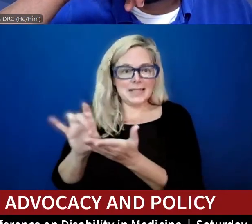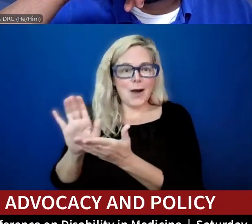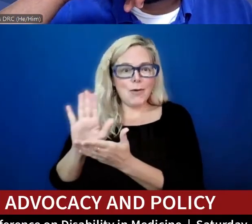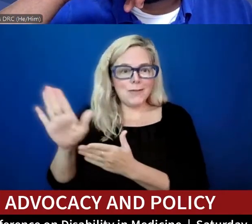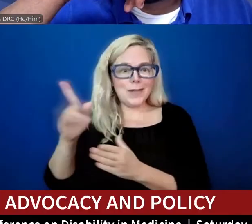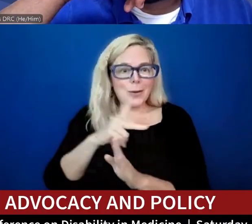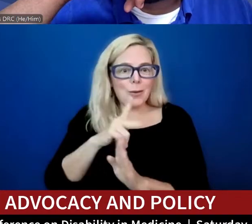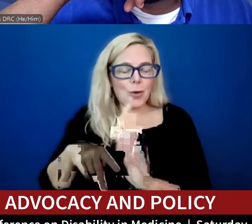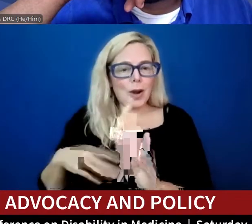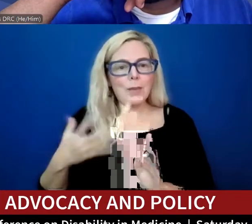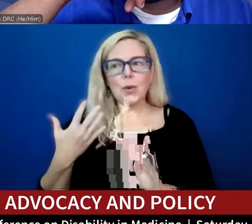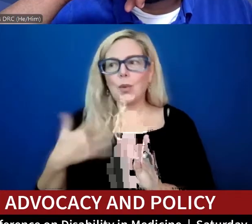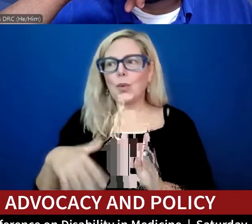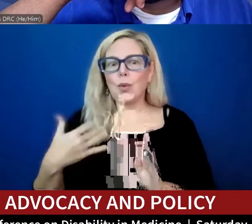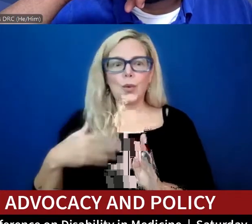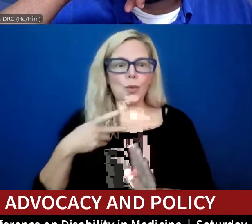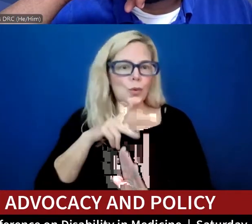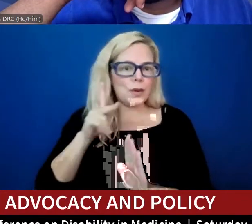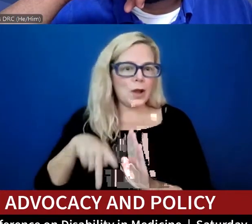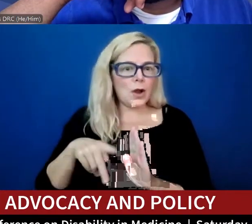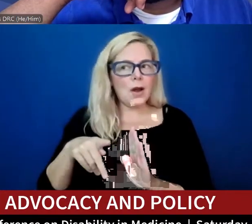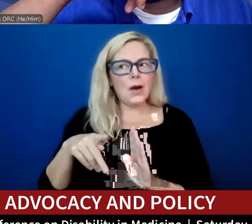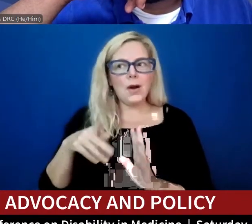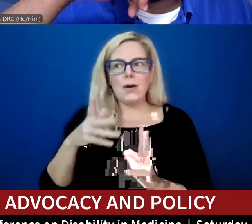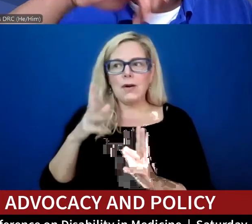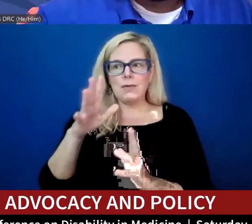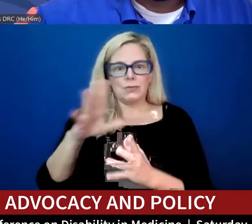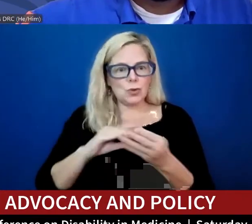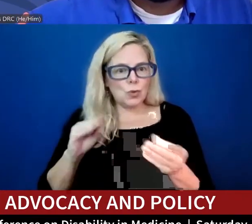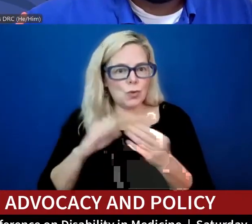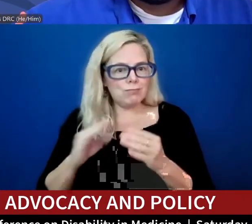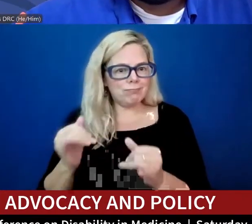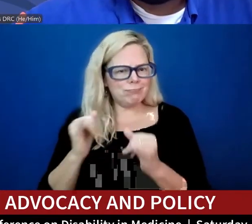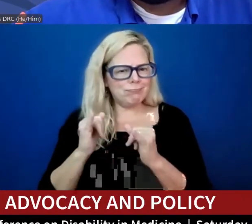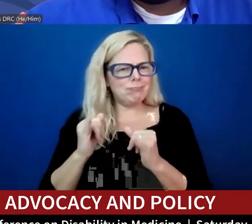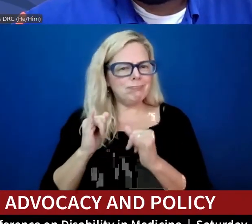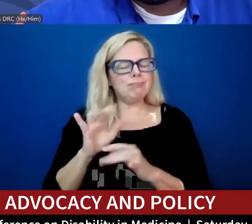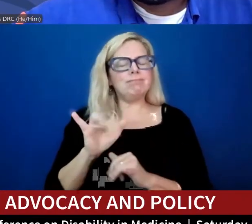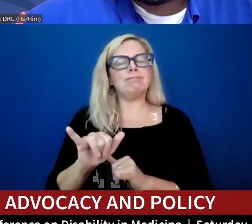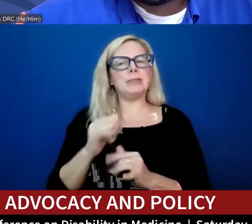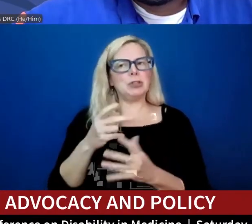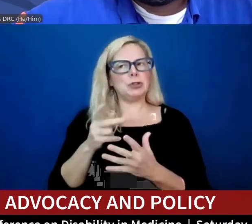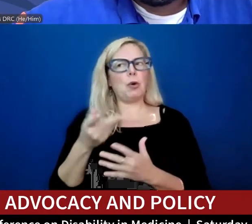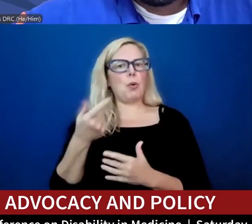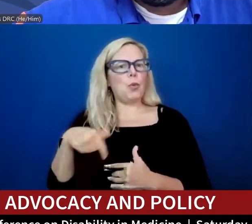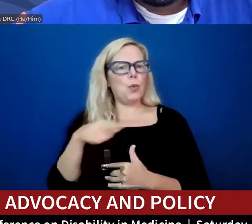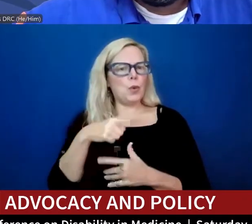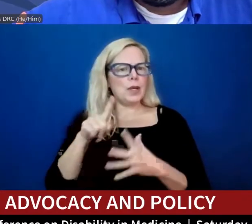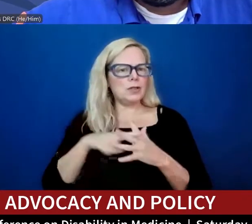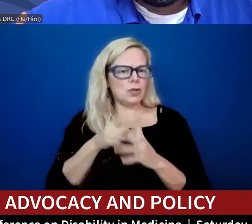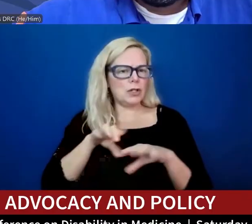spurious. So we started doing different things. I had fairly recently I I was working on what